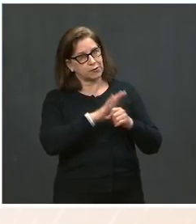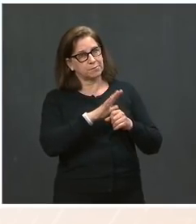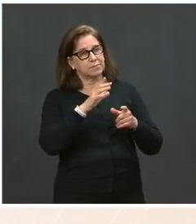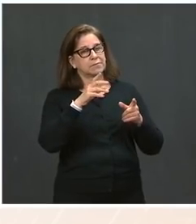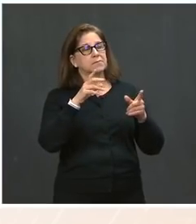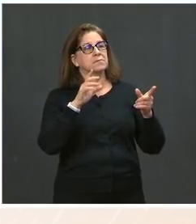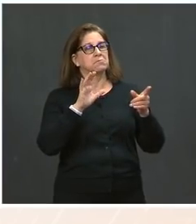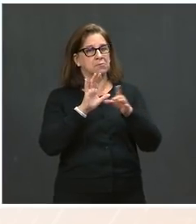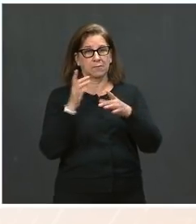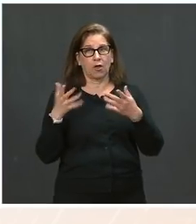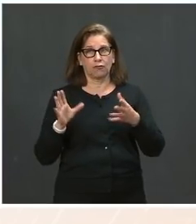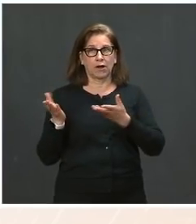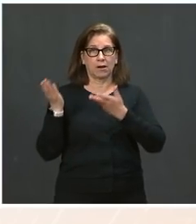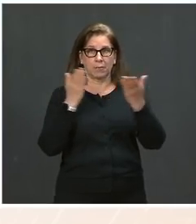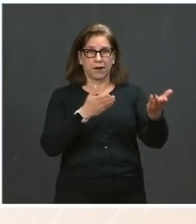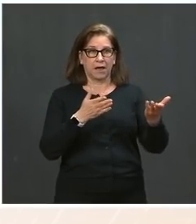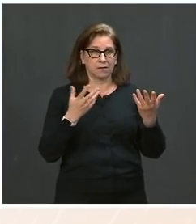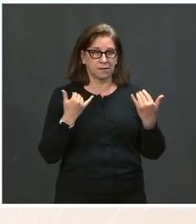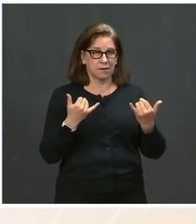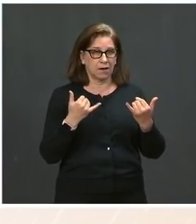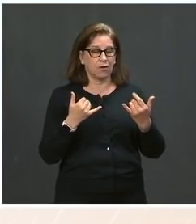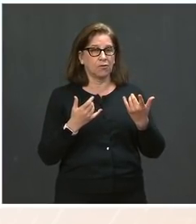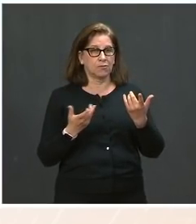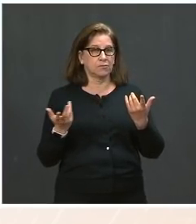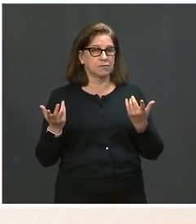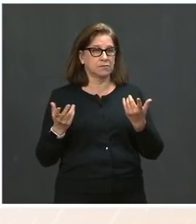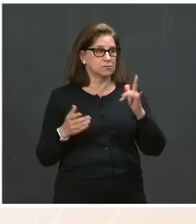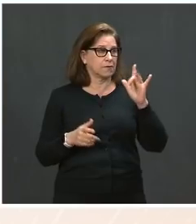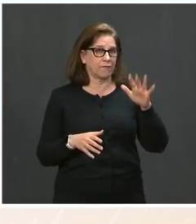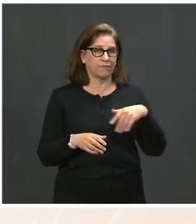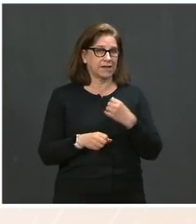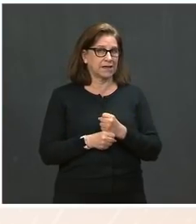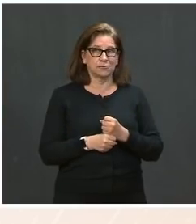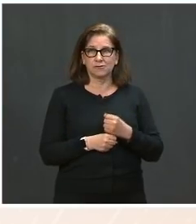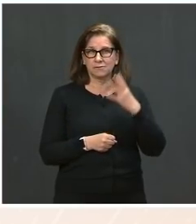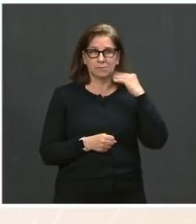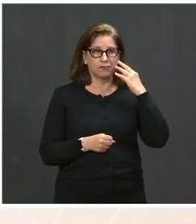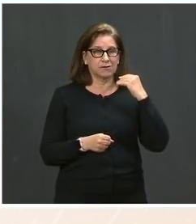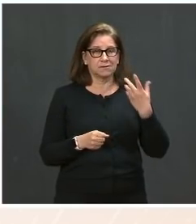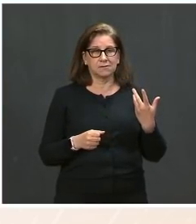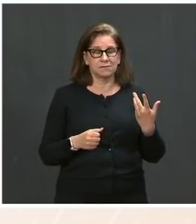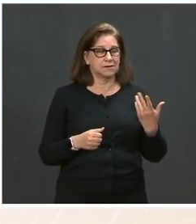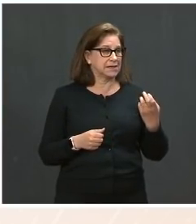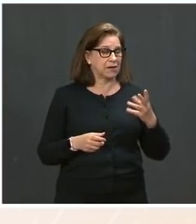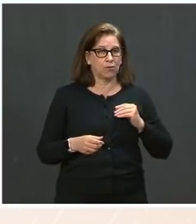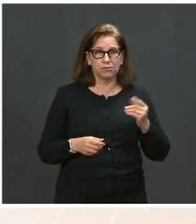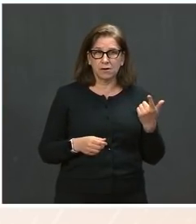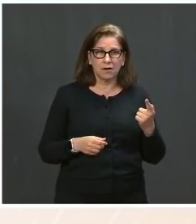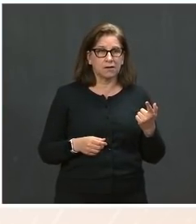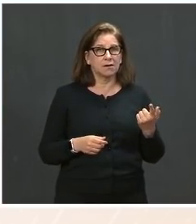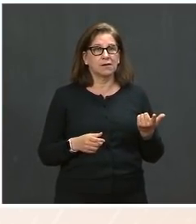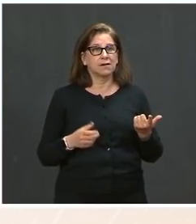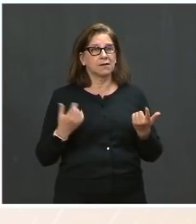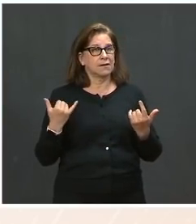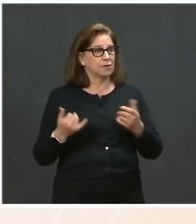who has decades of experience, who is a gun owner himself. And it is up to the Senate to decide if they move forward with his nomination.